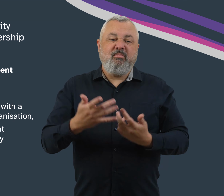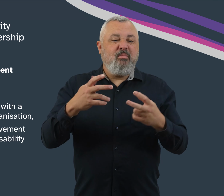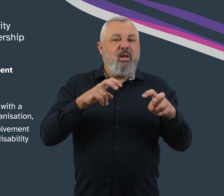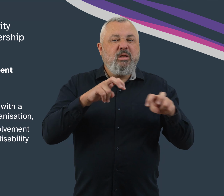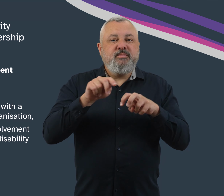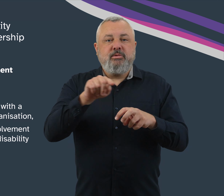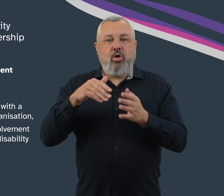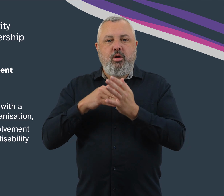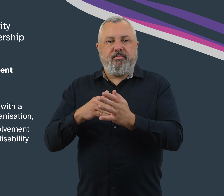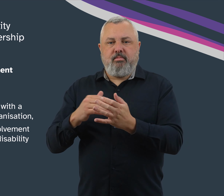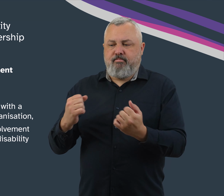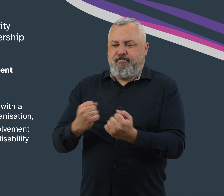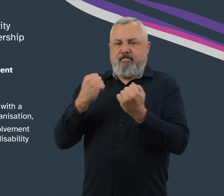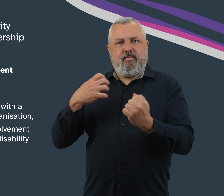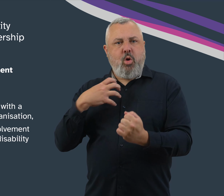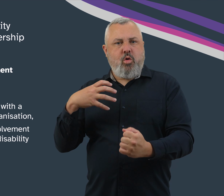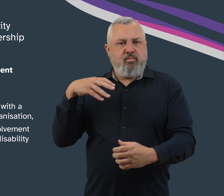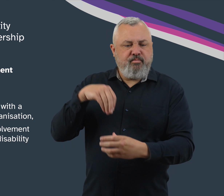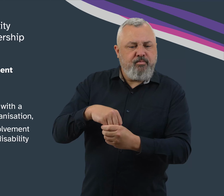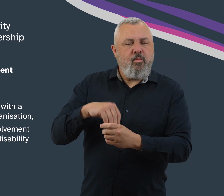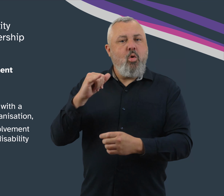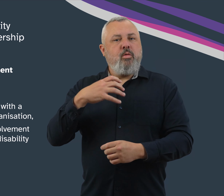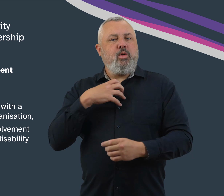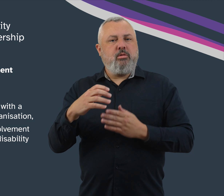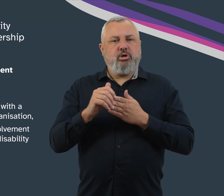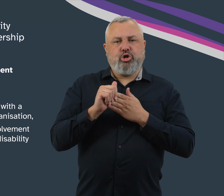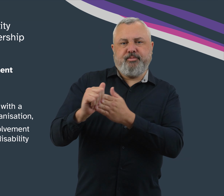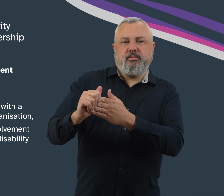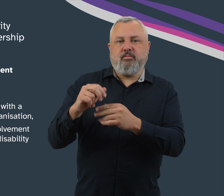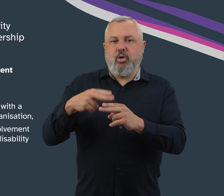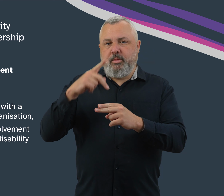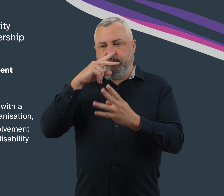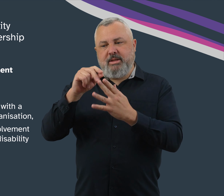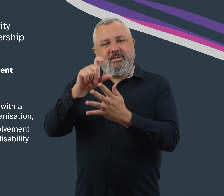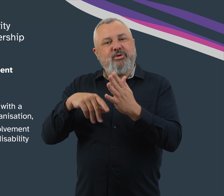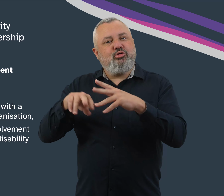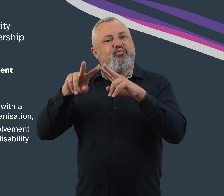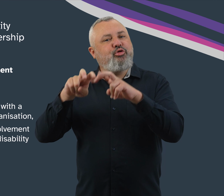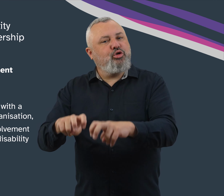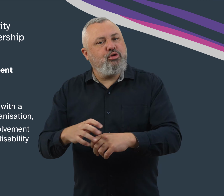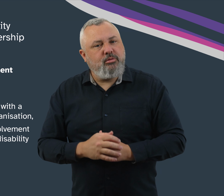activities that strengthen involvement or leadership of people with disability in the research project, or